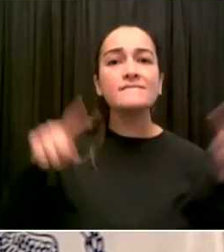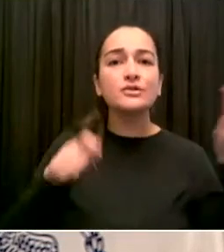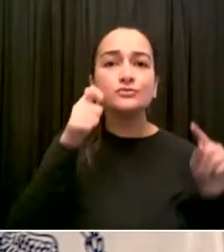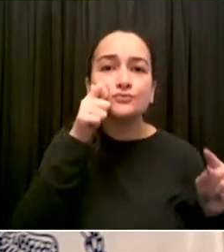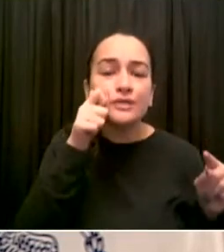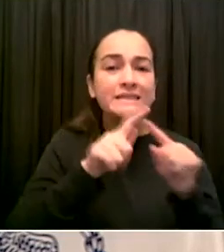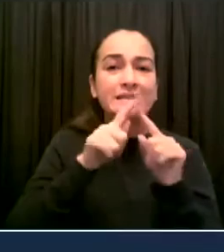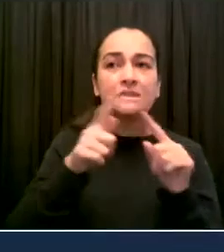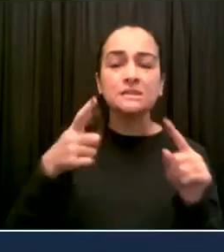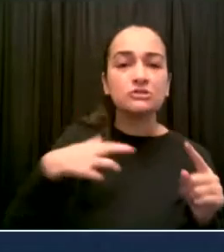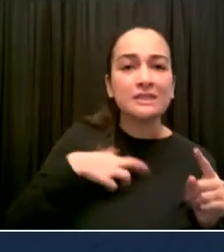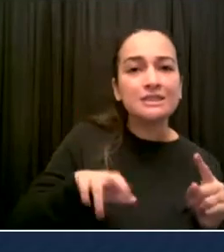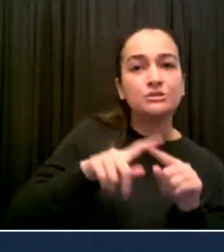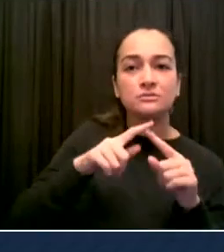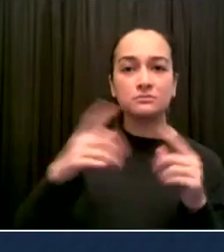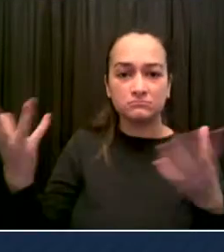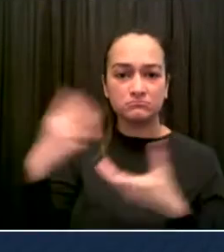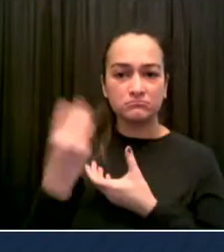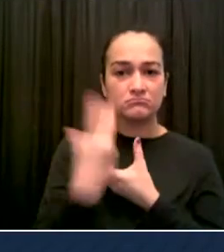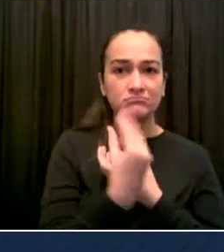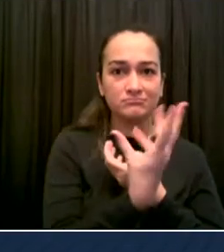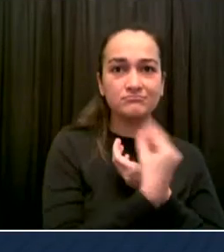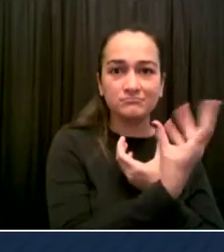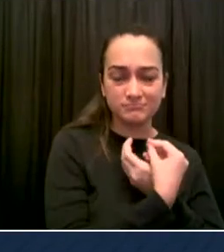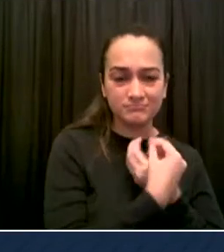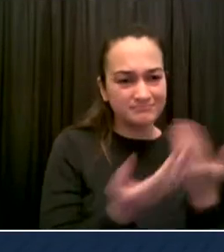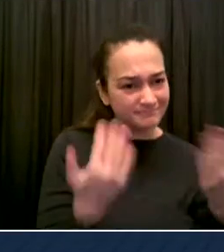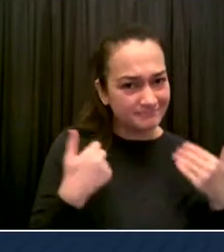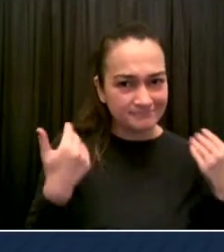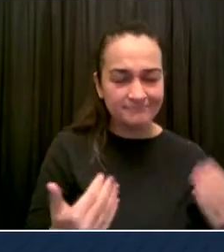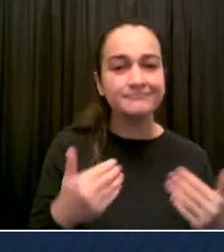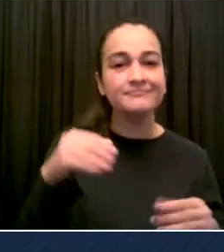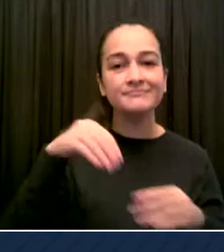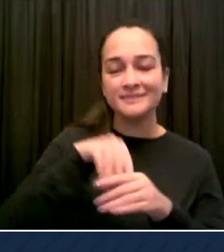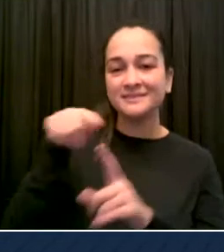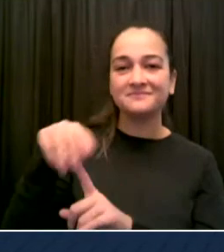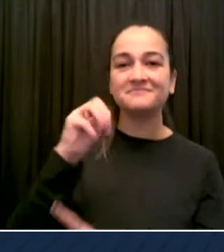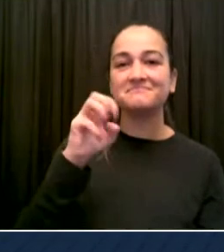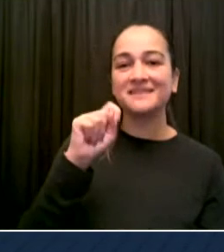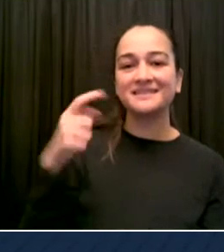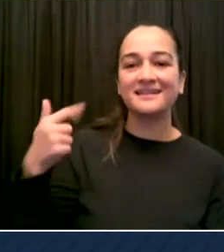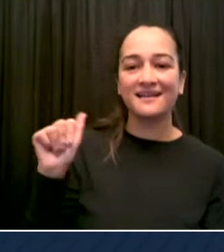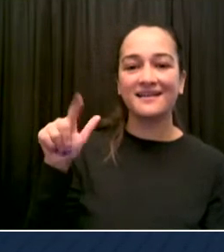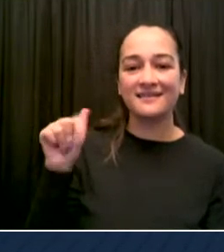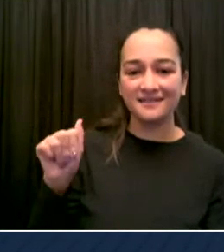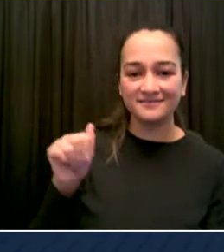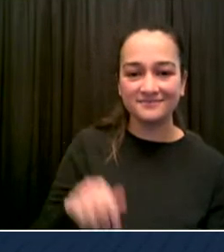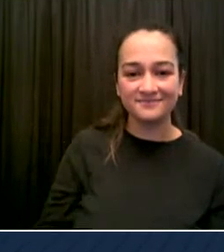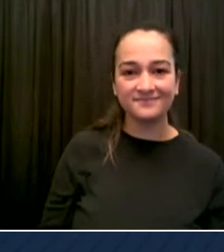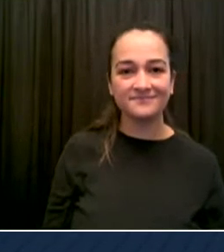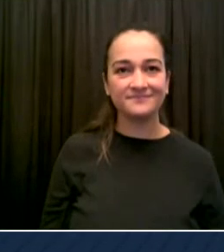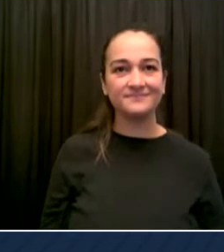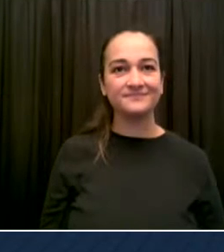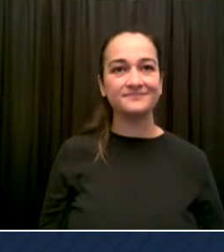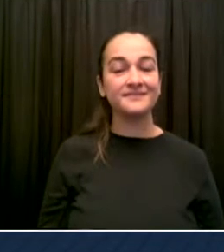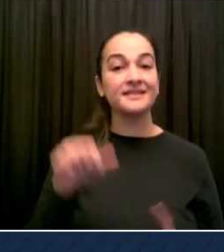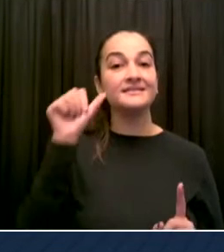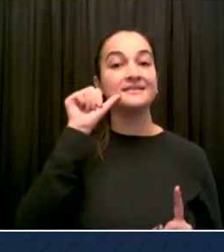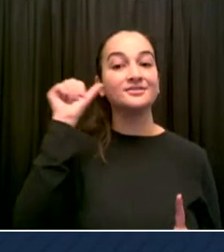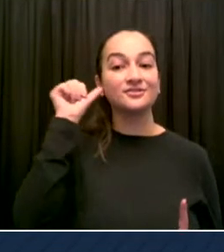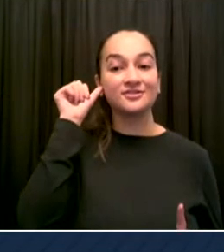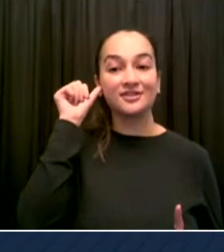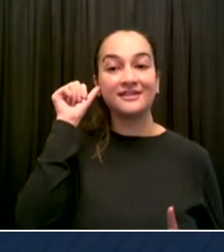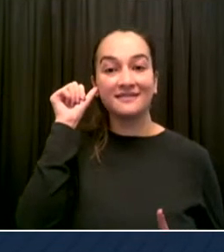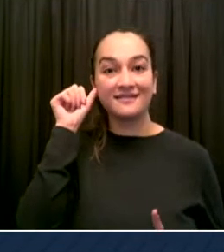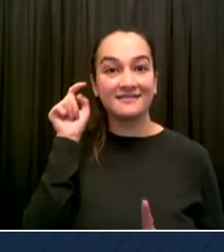AND PA RTOF WHAT MAKES IT GREAT.